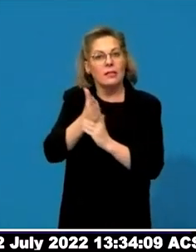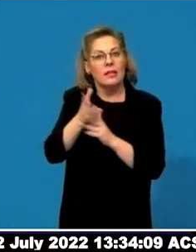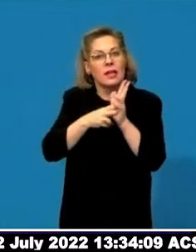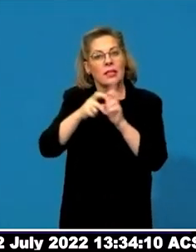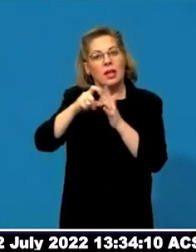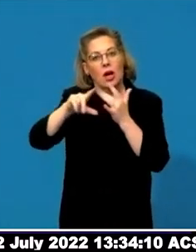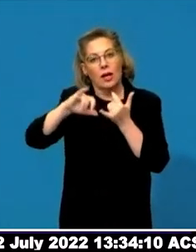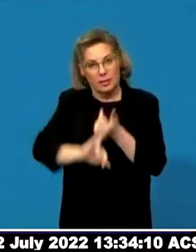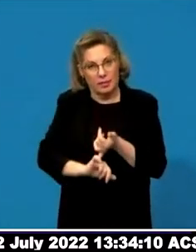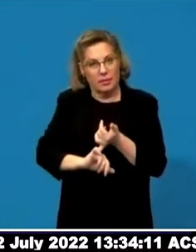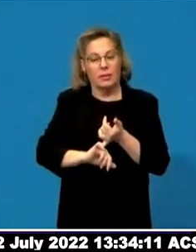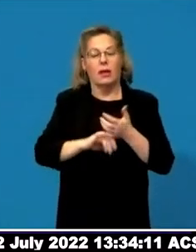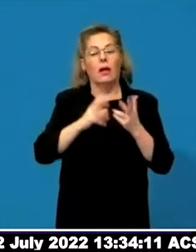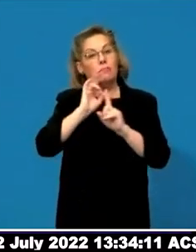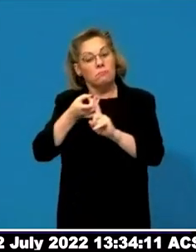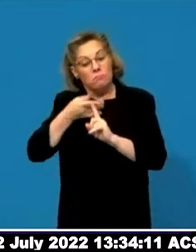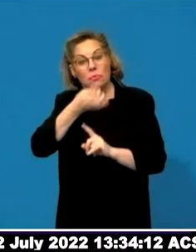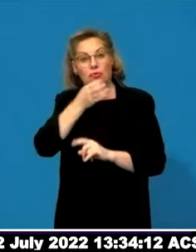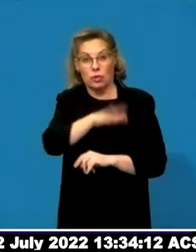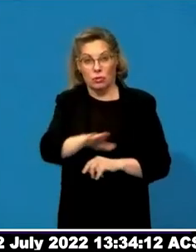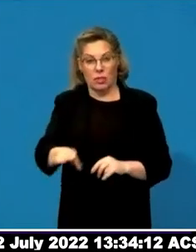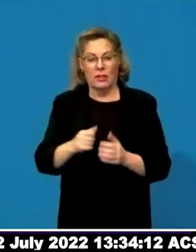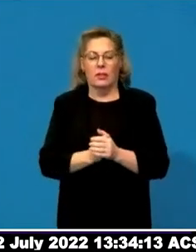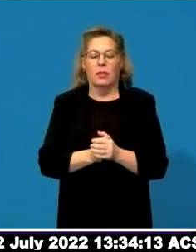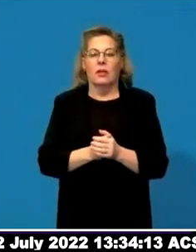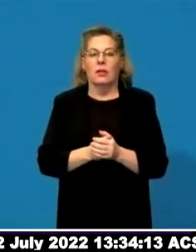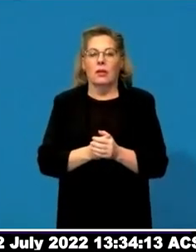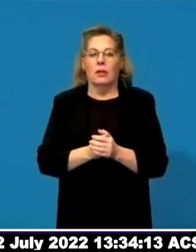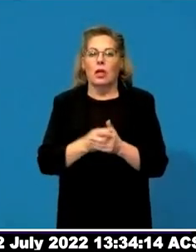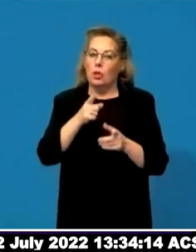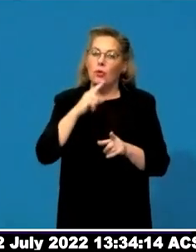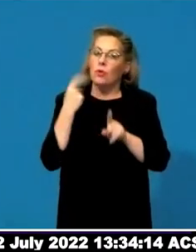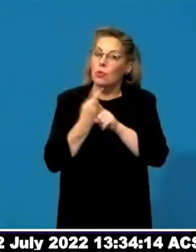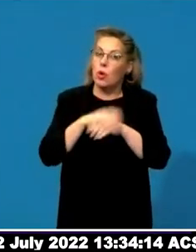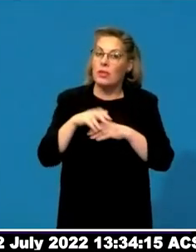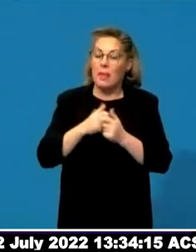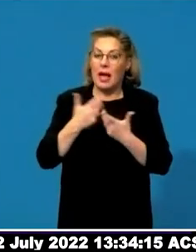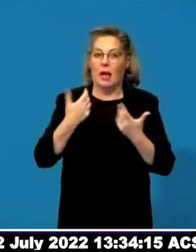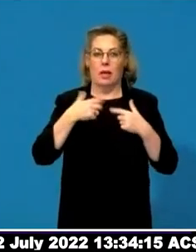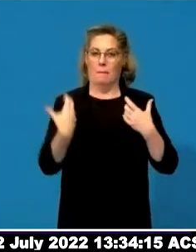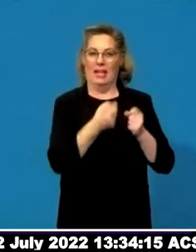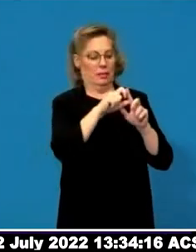about obtaining assessments and diagnosis, particularly for children.